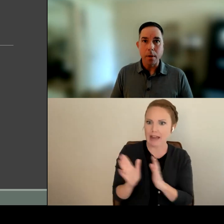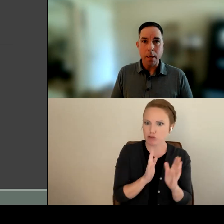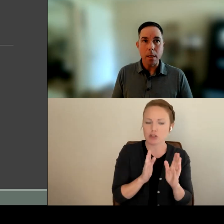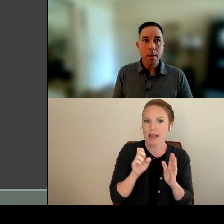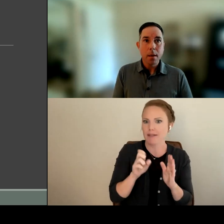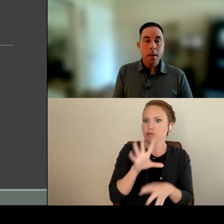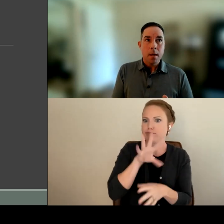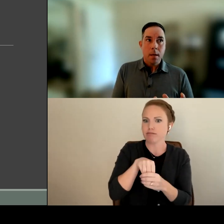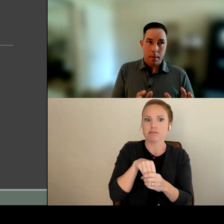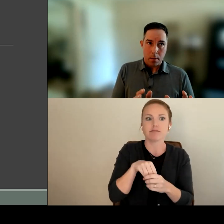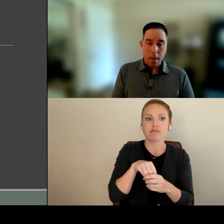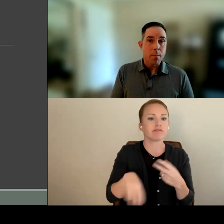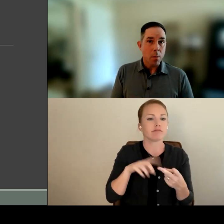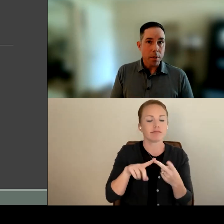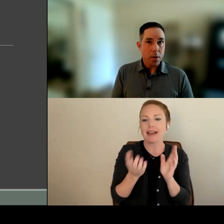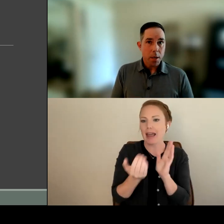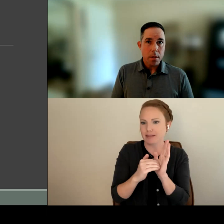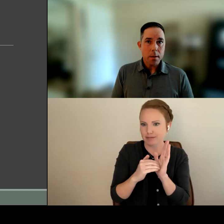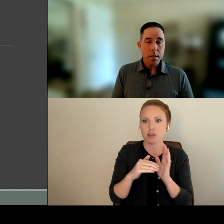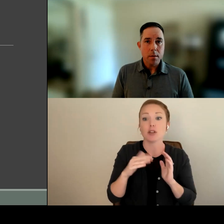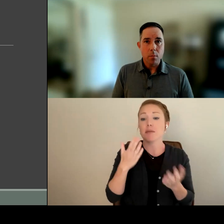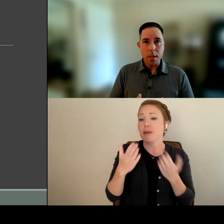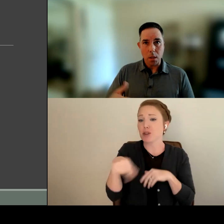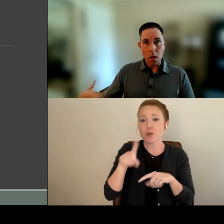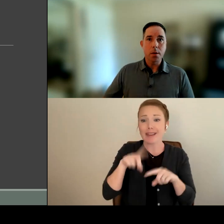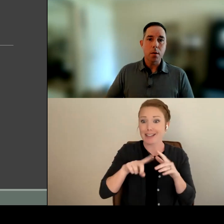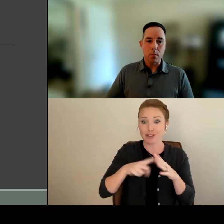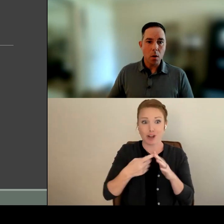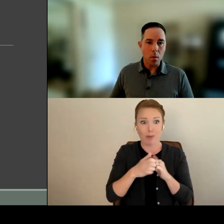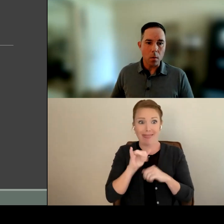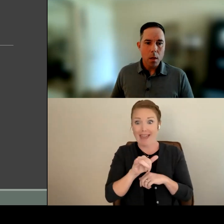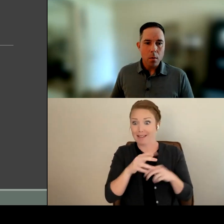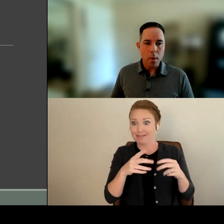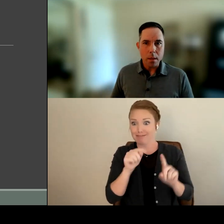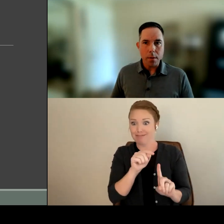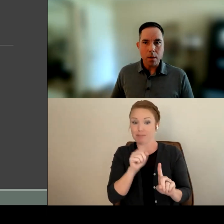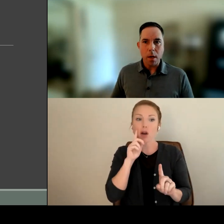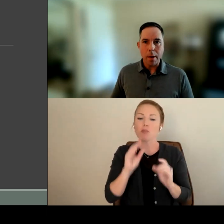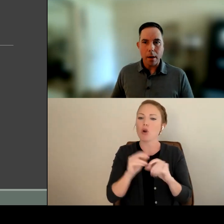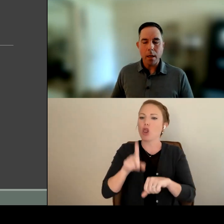Again, you may not be able to start here, but as a long term goal we need to think about how